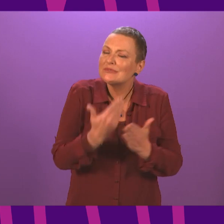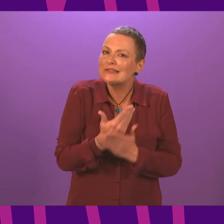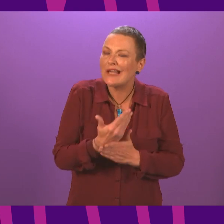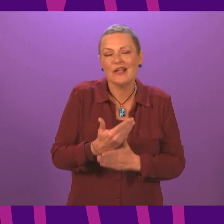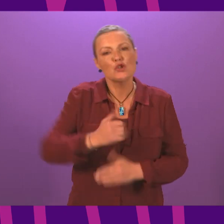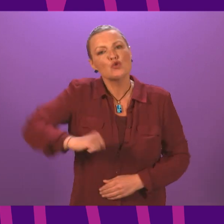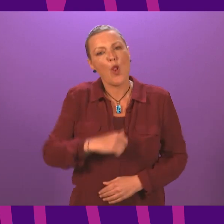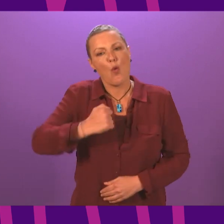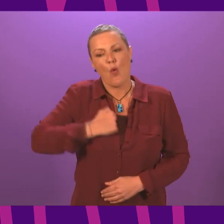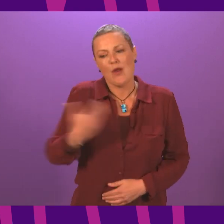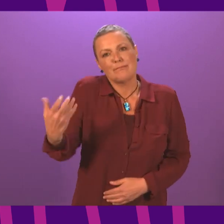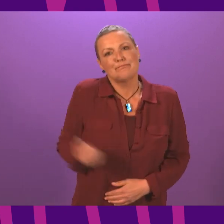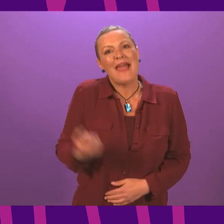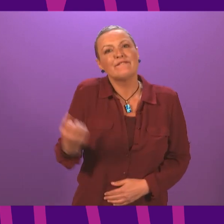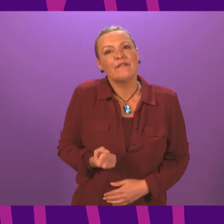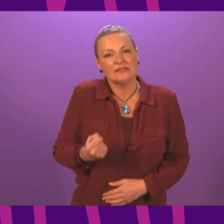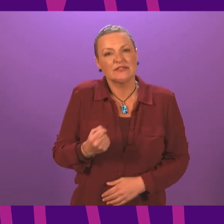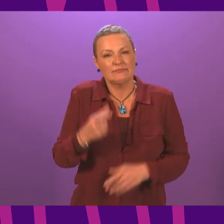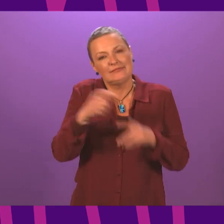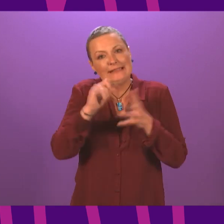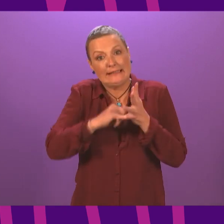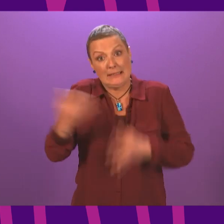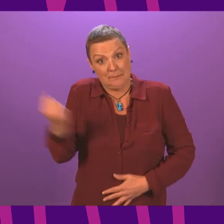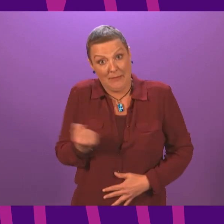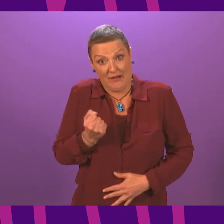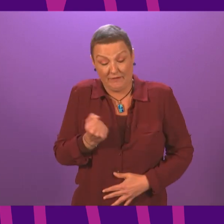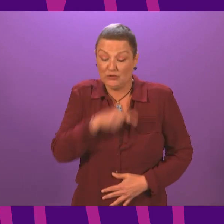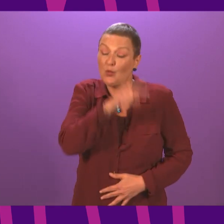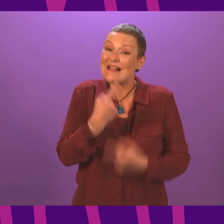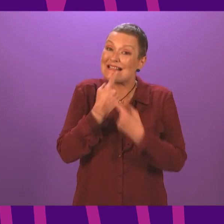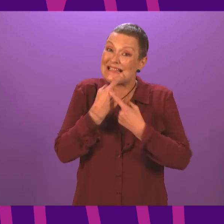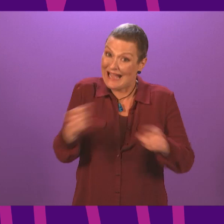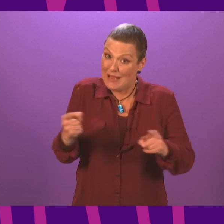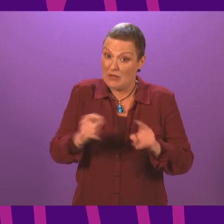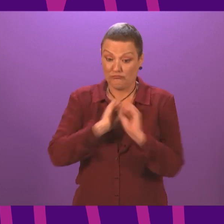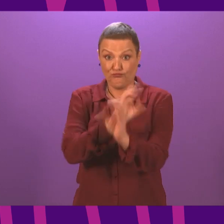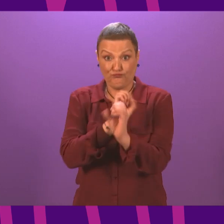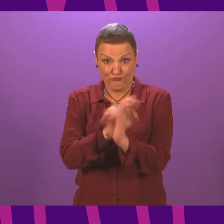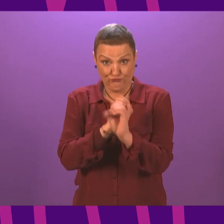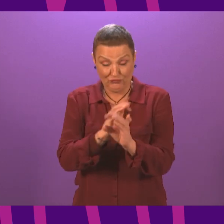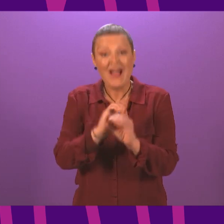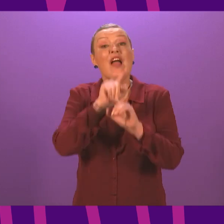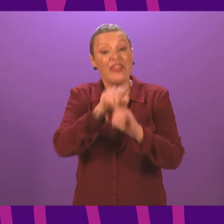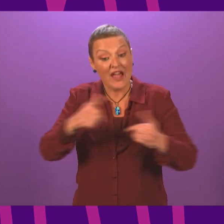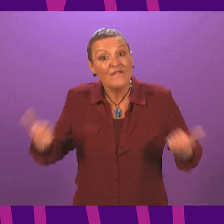social security benefits. The cabinet secretary will take questions at the end of her statement, so there should be no interventions or interruptions.